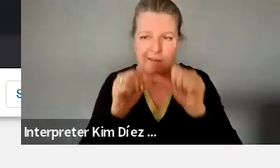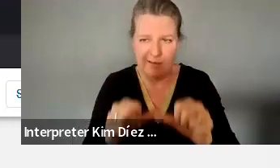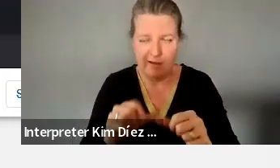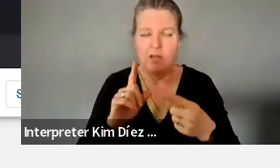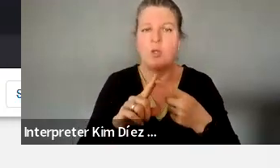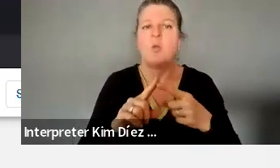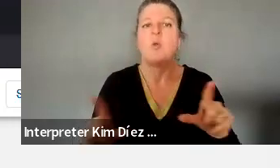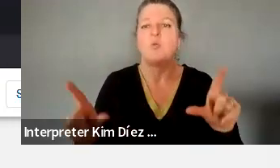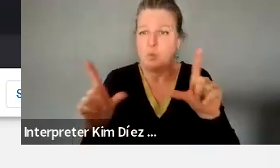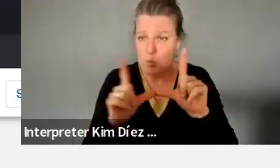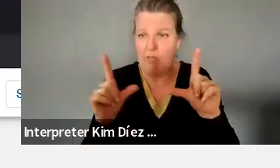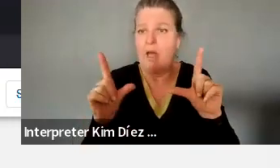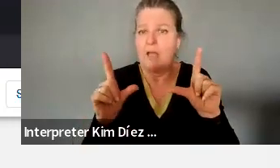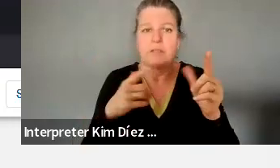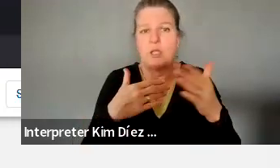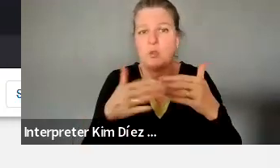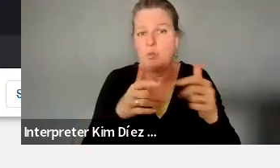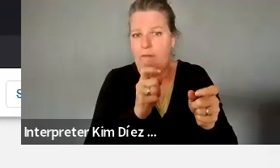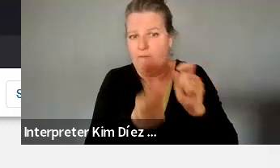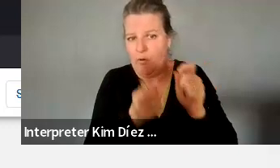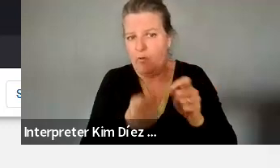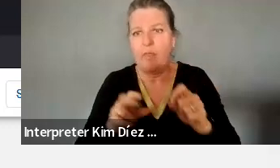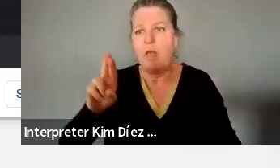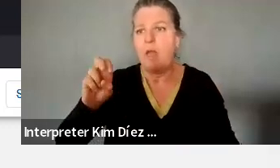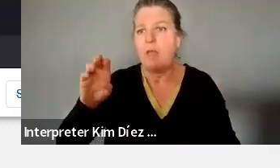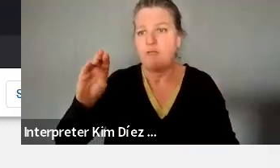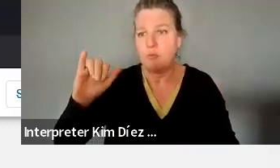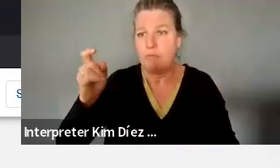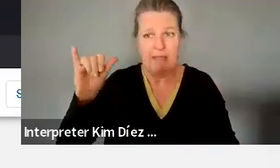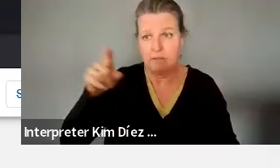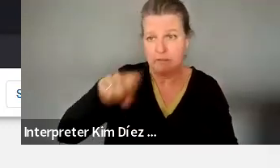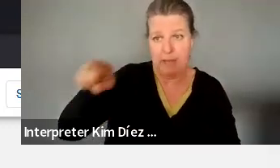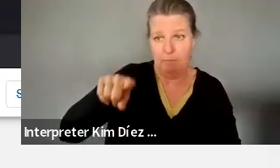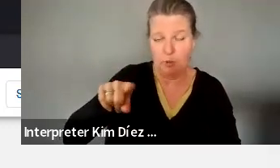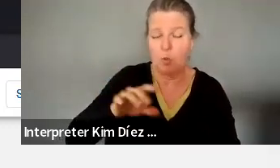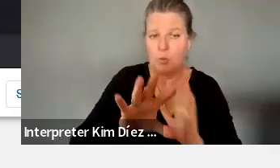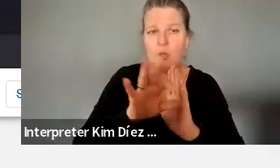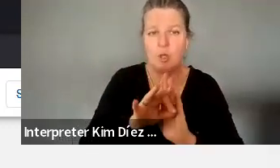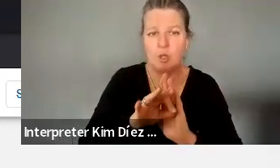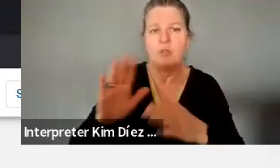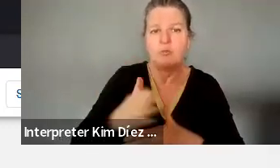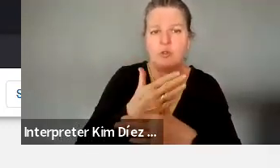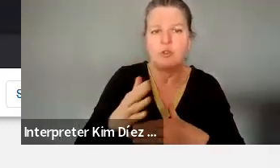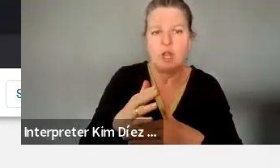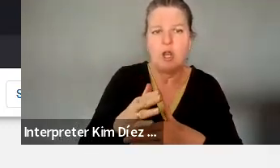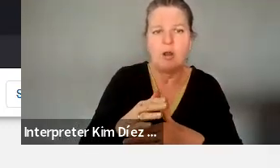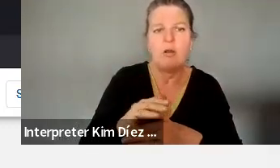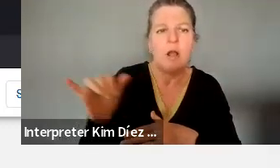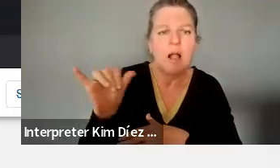whatever they adapt or remix it into the same way you did, you can choose the Share Alike license because that requires anybody who adapts your material